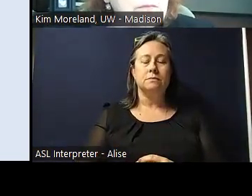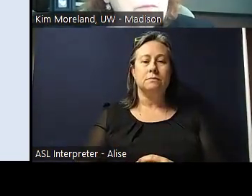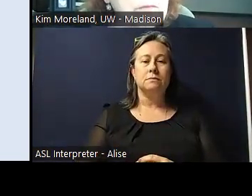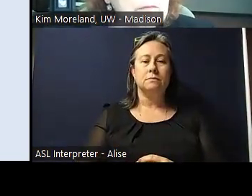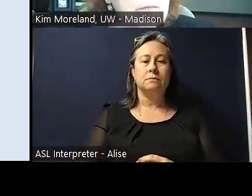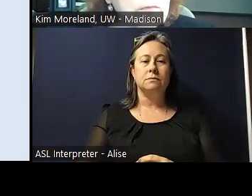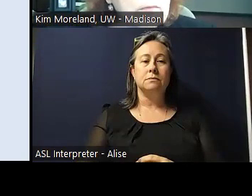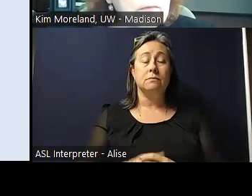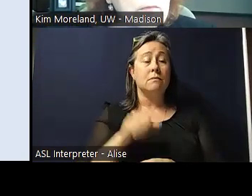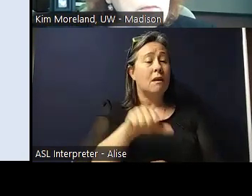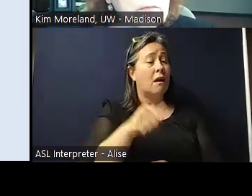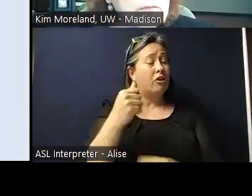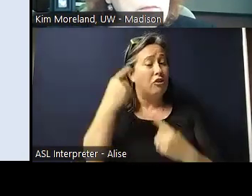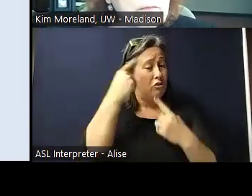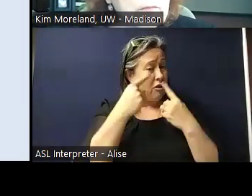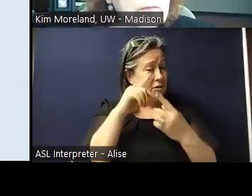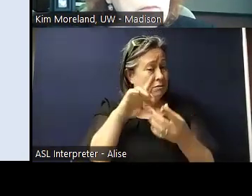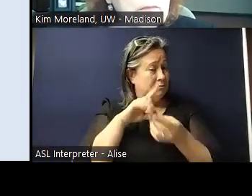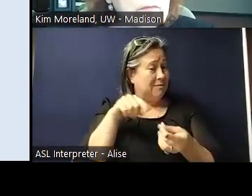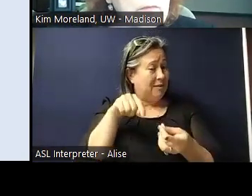Any other thoughts on this topic before we move on?